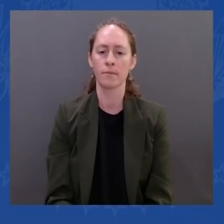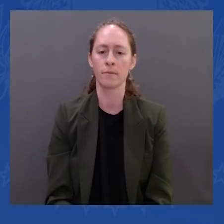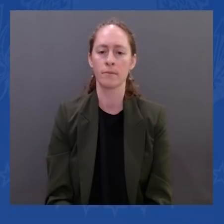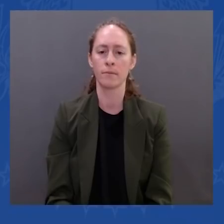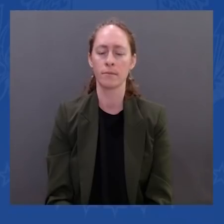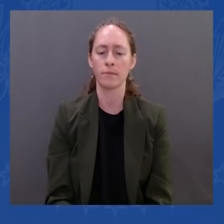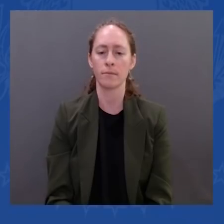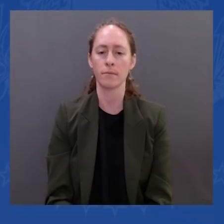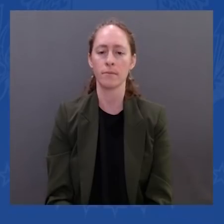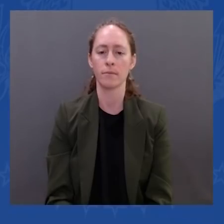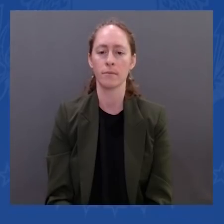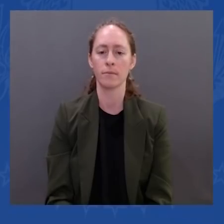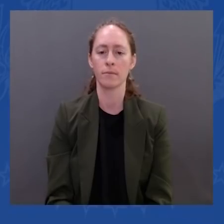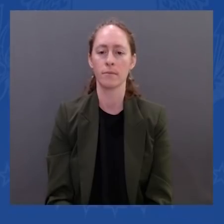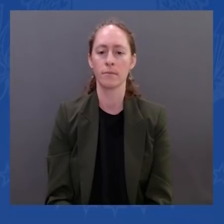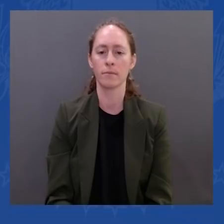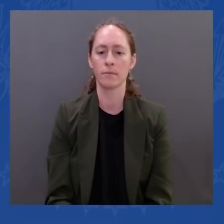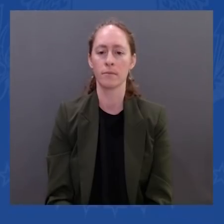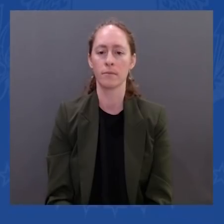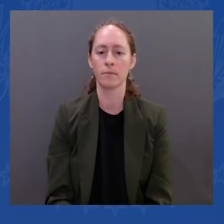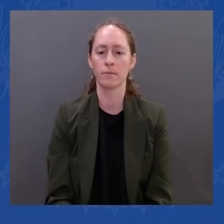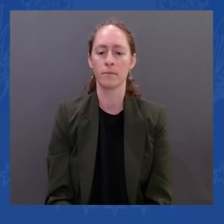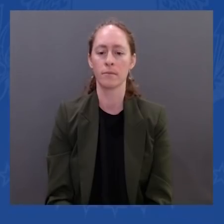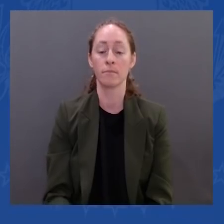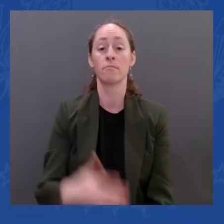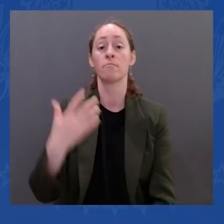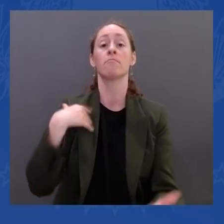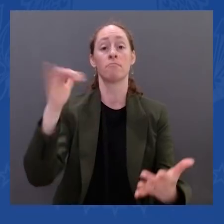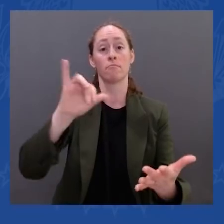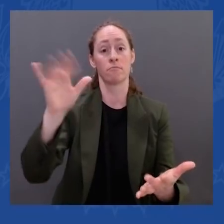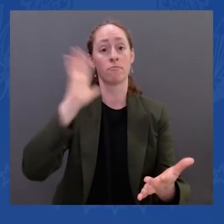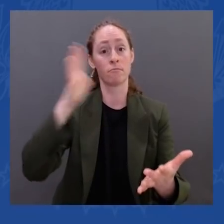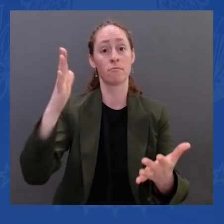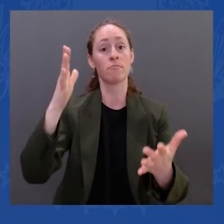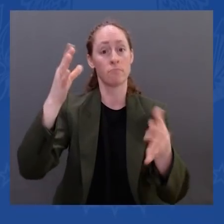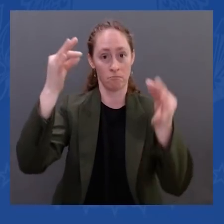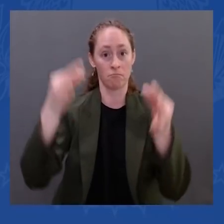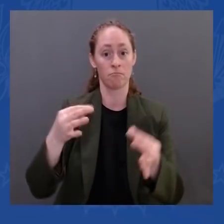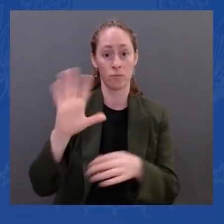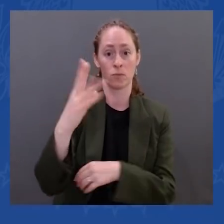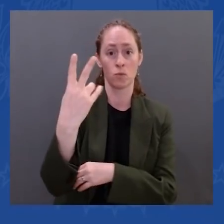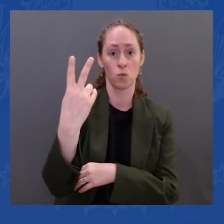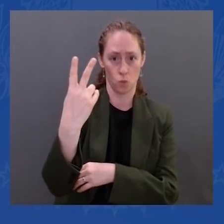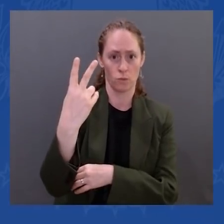This statement is the joint strategy of Japan and the United States